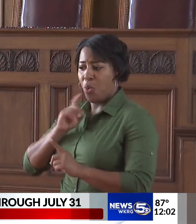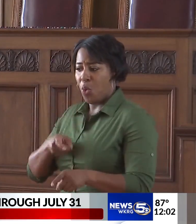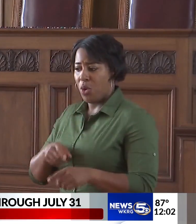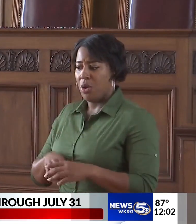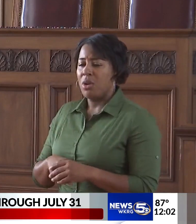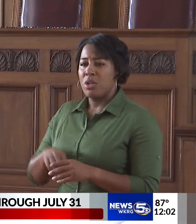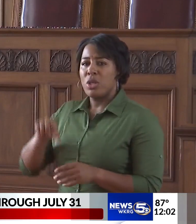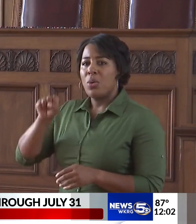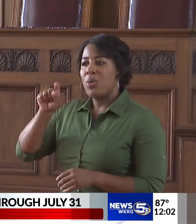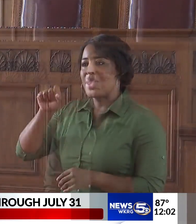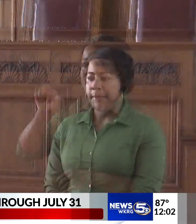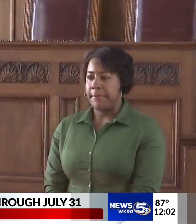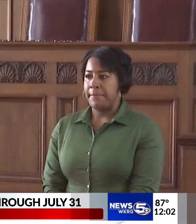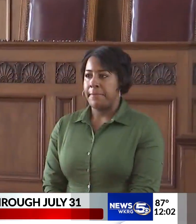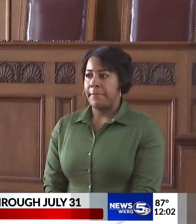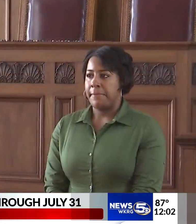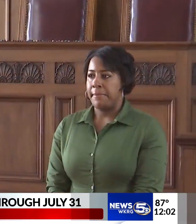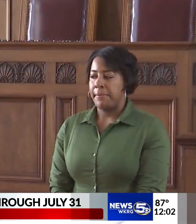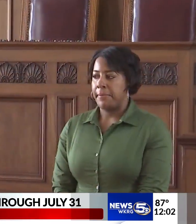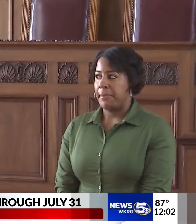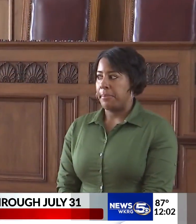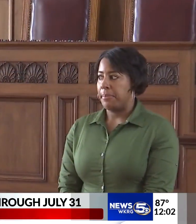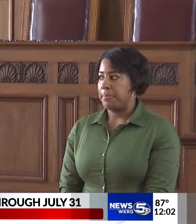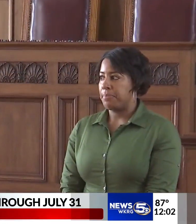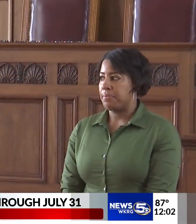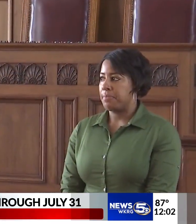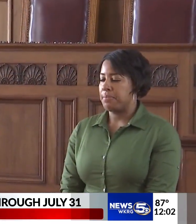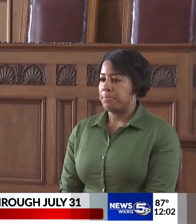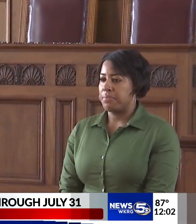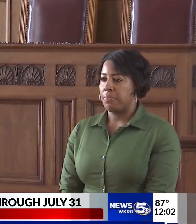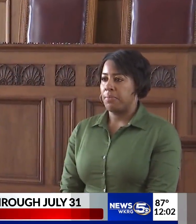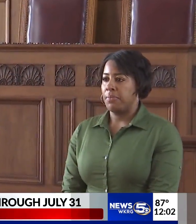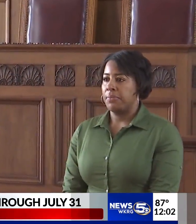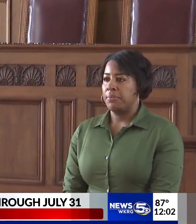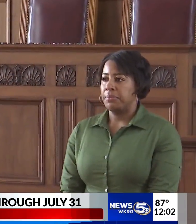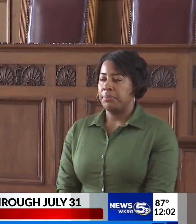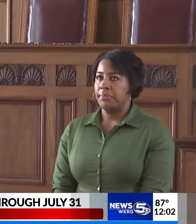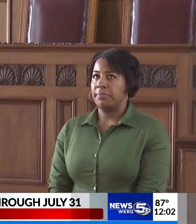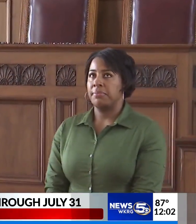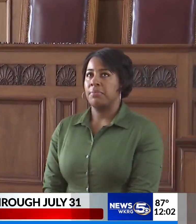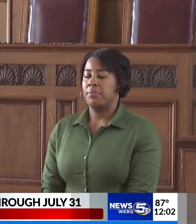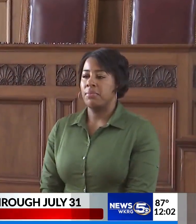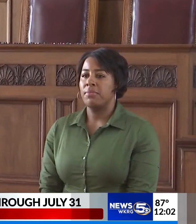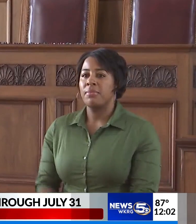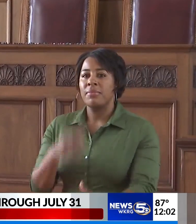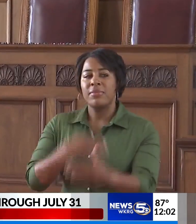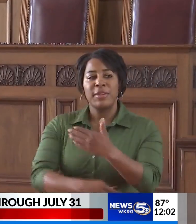Tag: The Governor walked into the press conference wearing a mask and encouraged people to wear